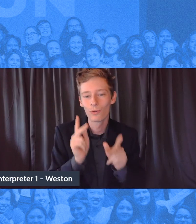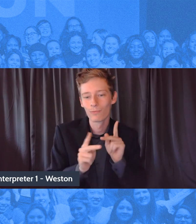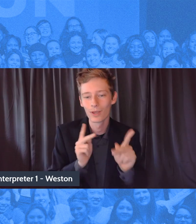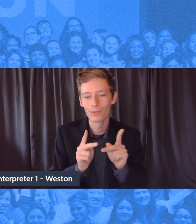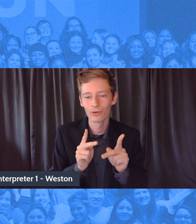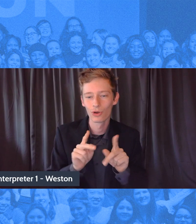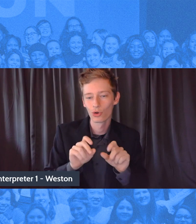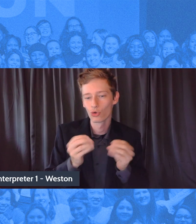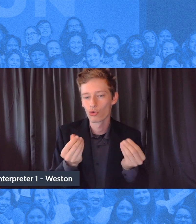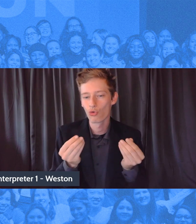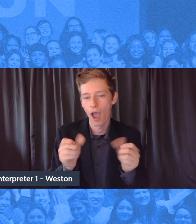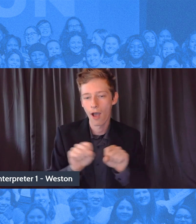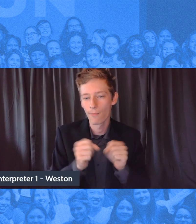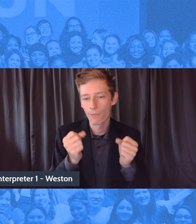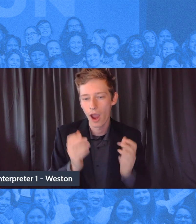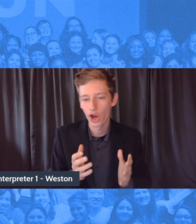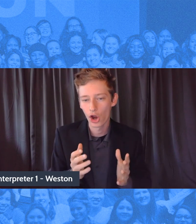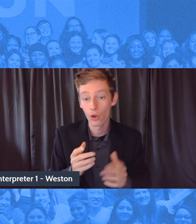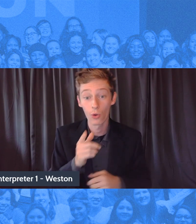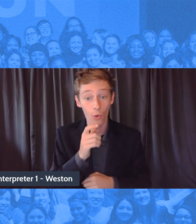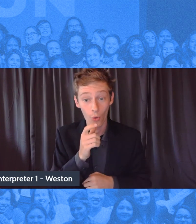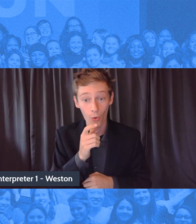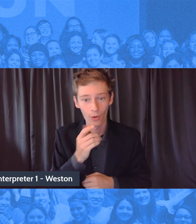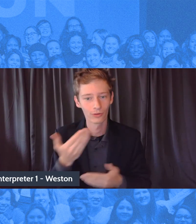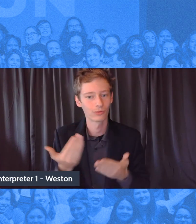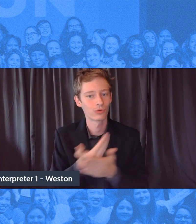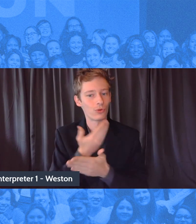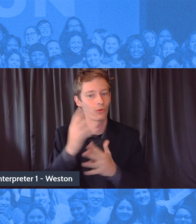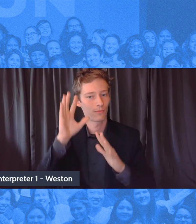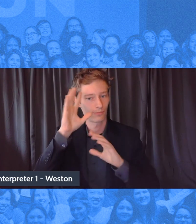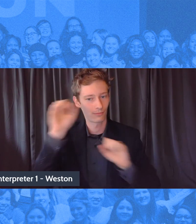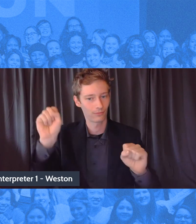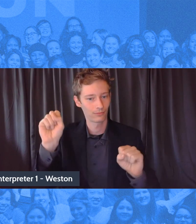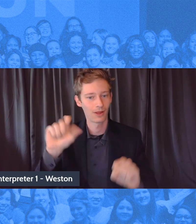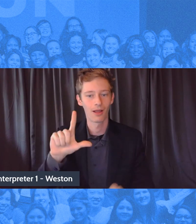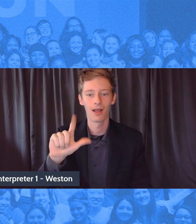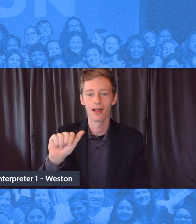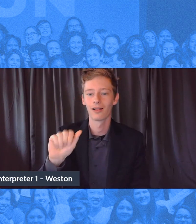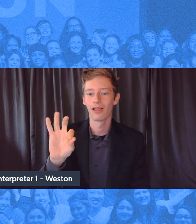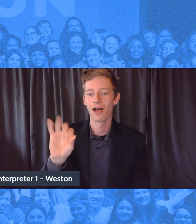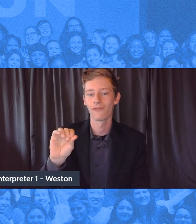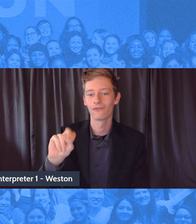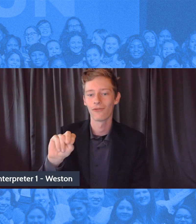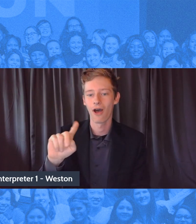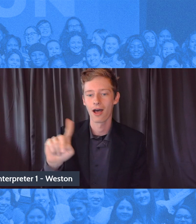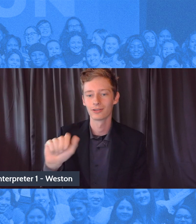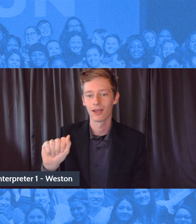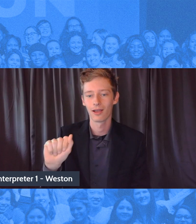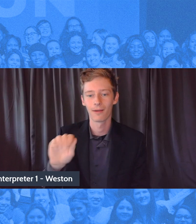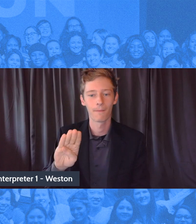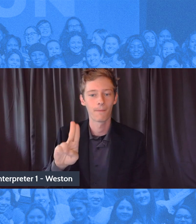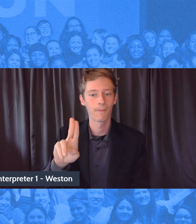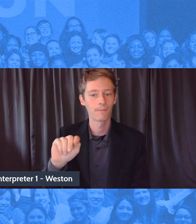our brand new president, Laphonza Butler. You're gonna love her. But first,